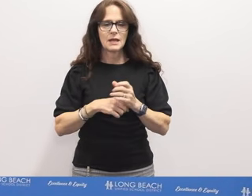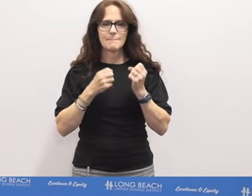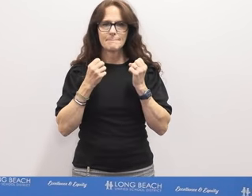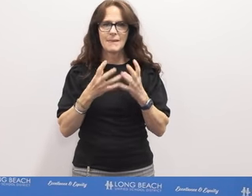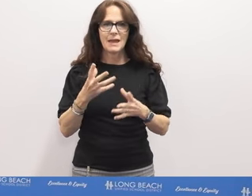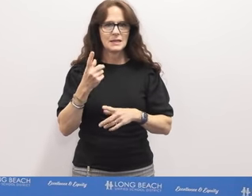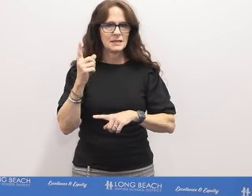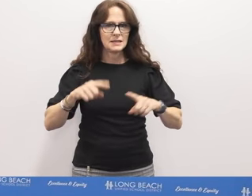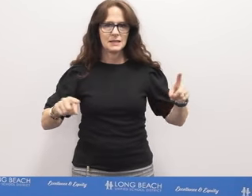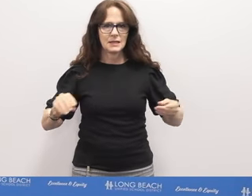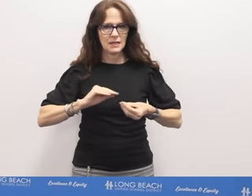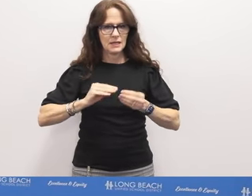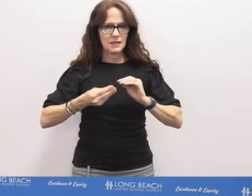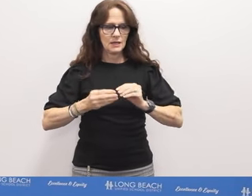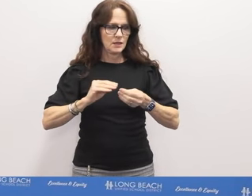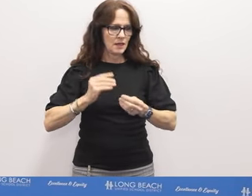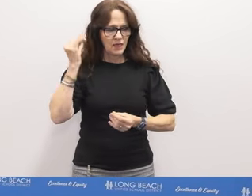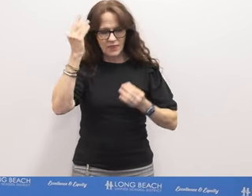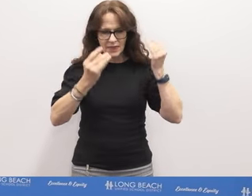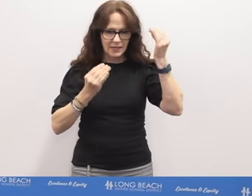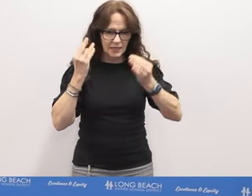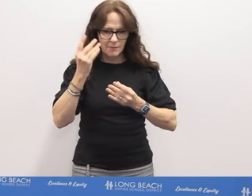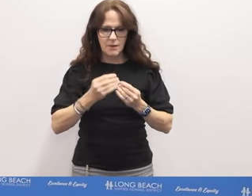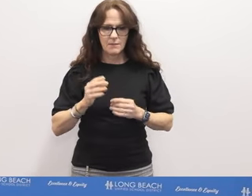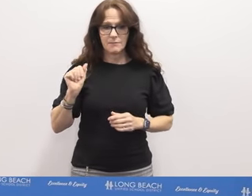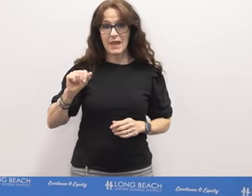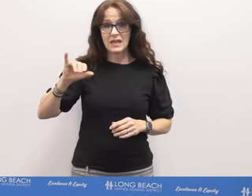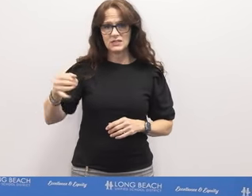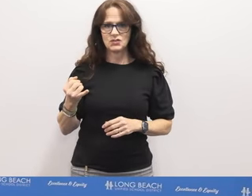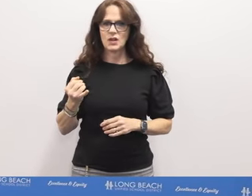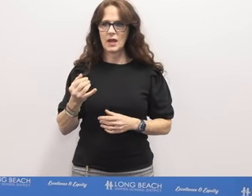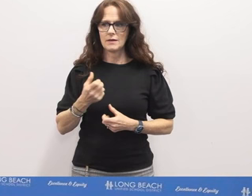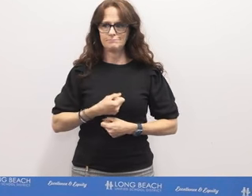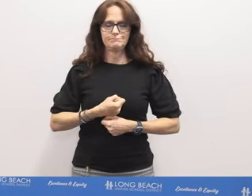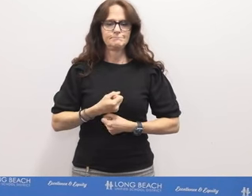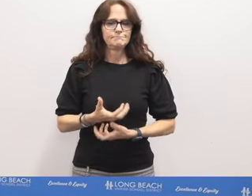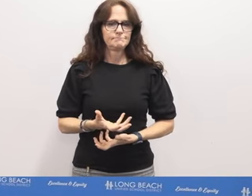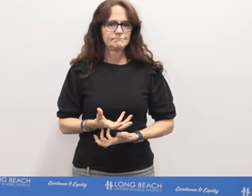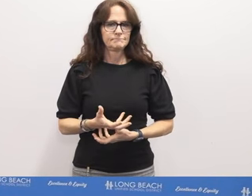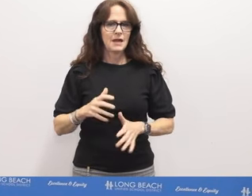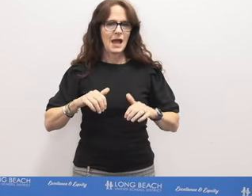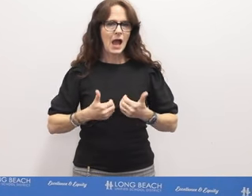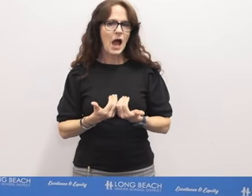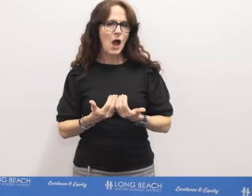But thinking about, and really thinking about what AJ shared is how do we in this setting really focus into